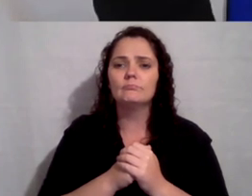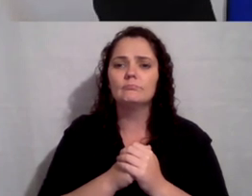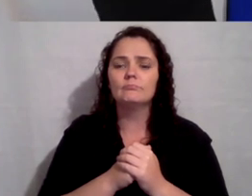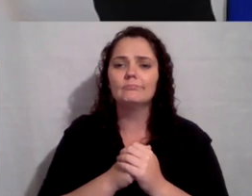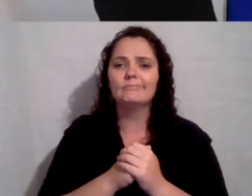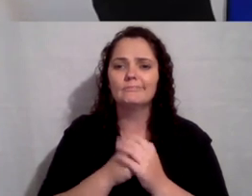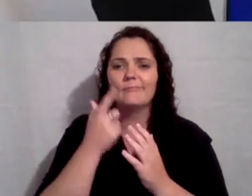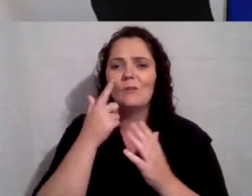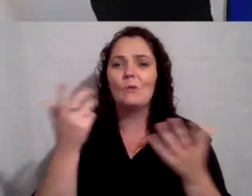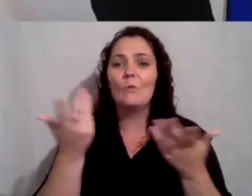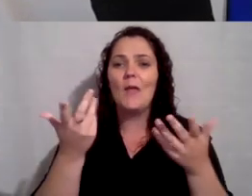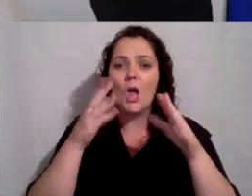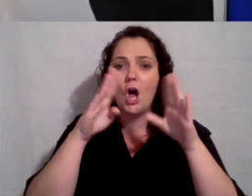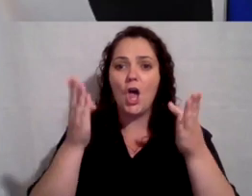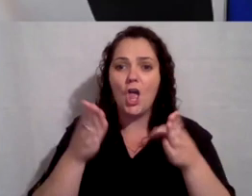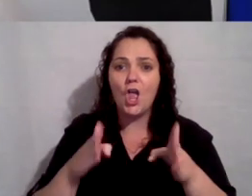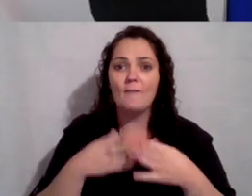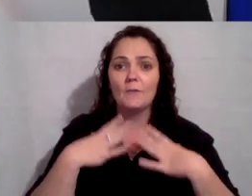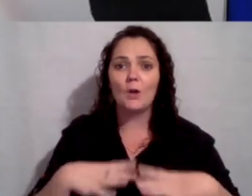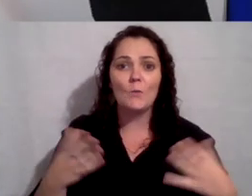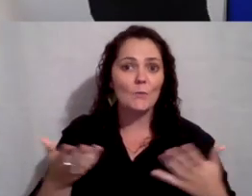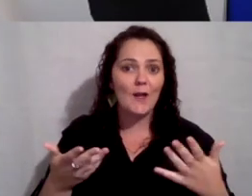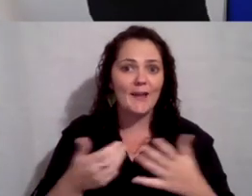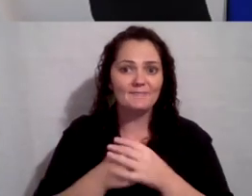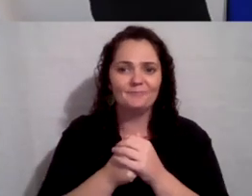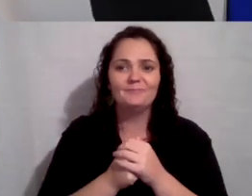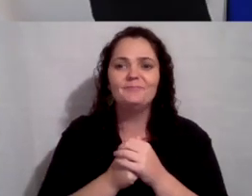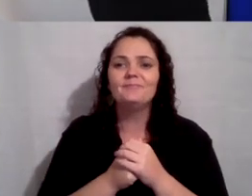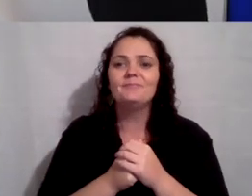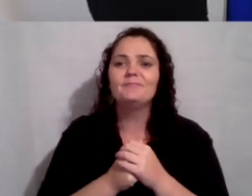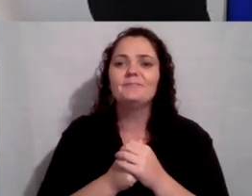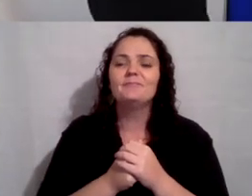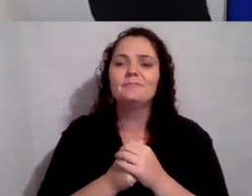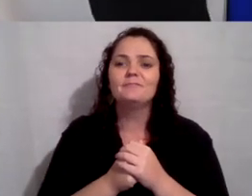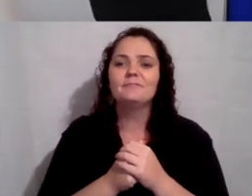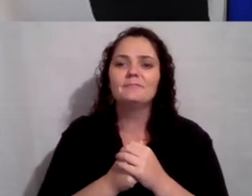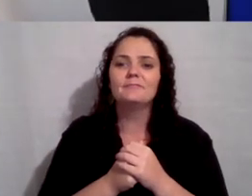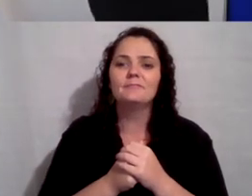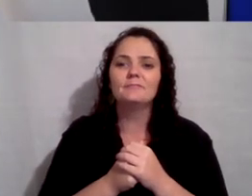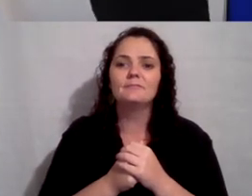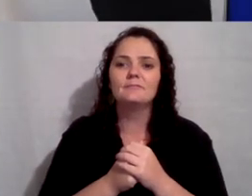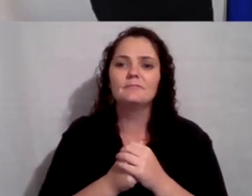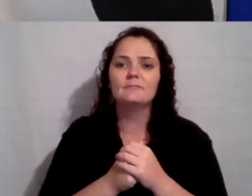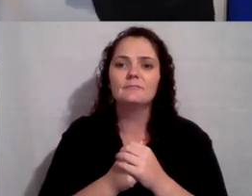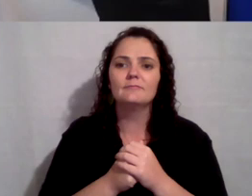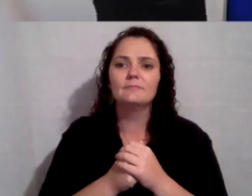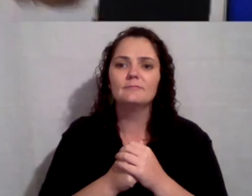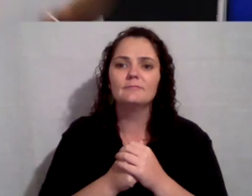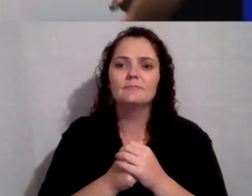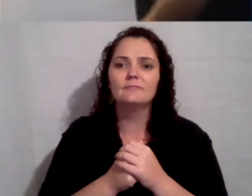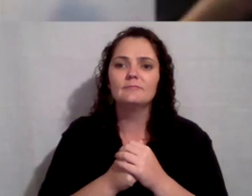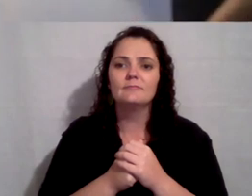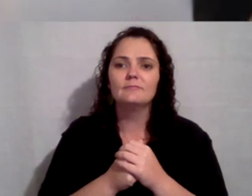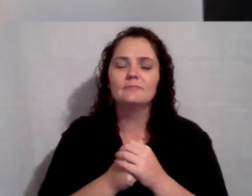movement and curve of the body and I'm going to wind up with a really